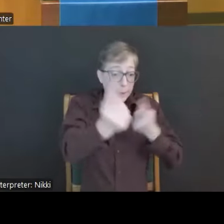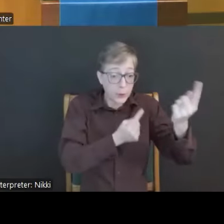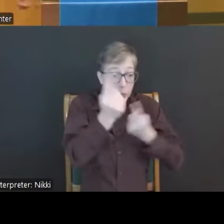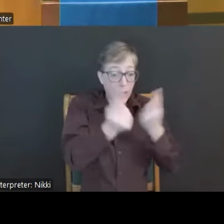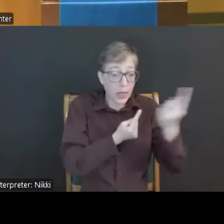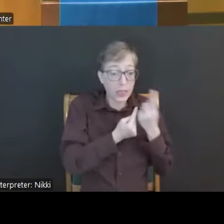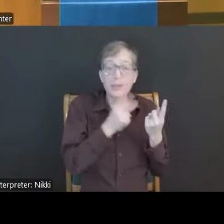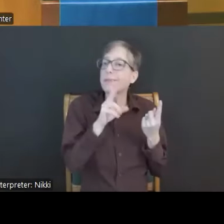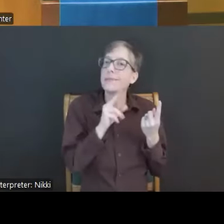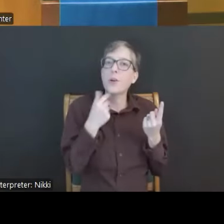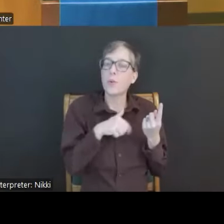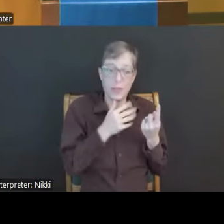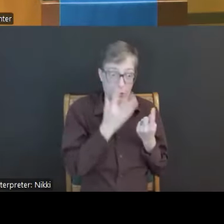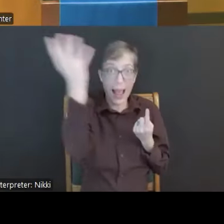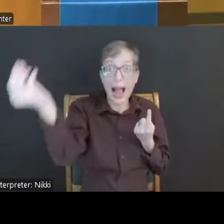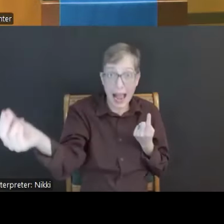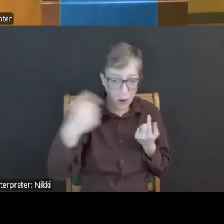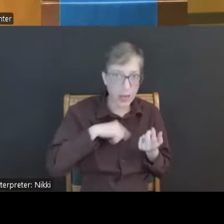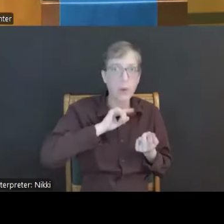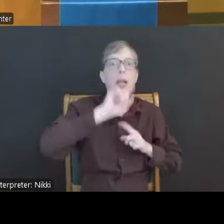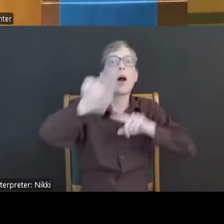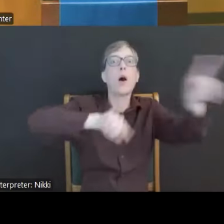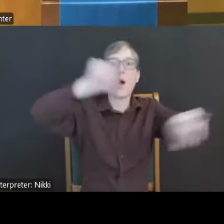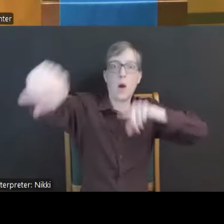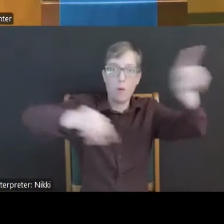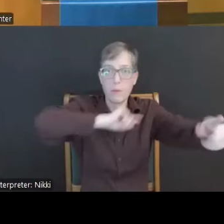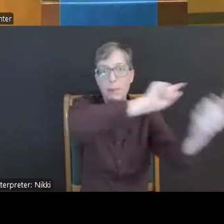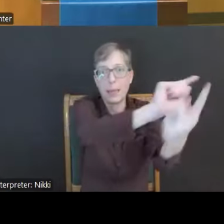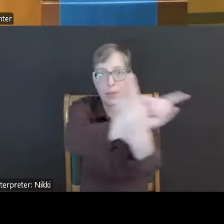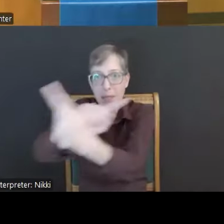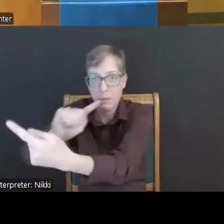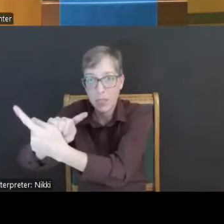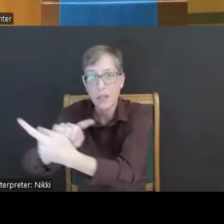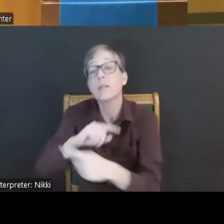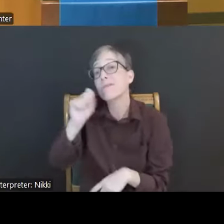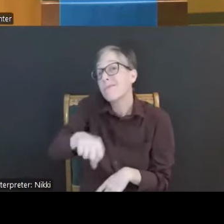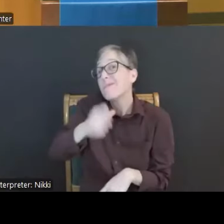at um and we know it's no secret we have weight list for our families to get in the SE therapy